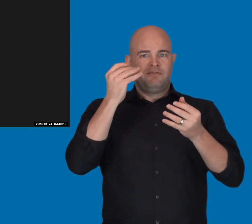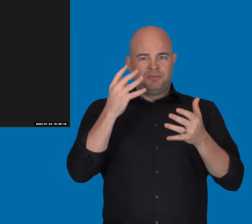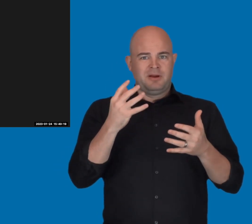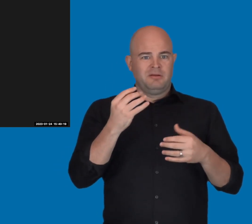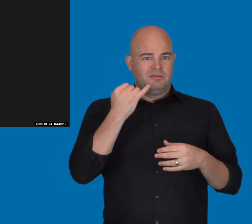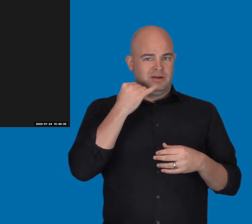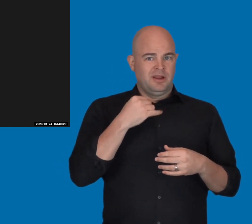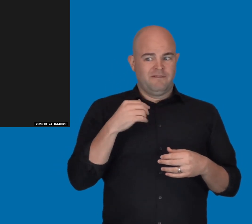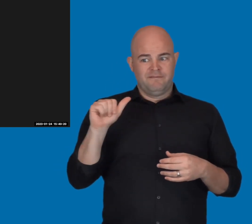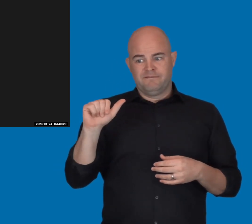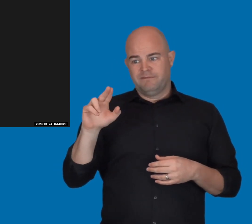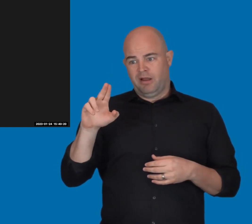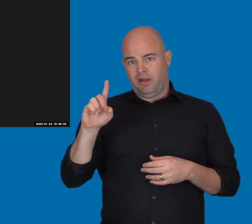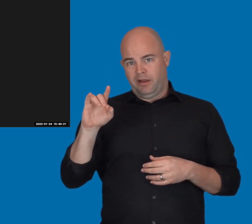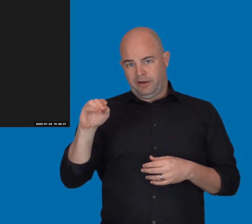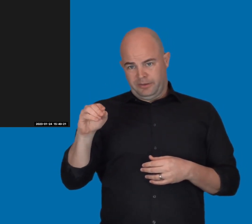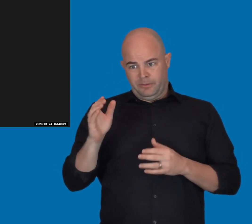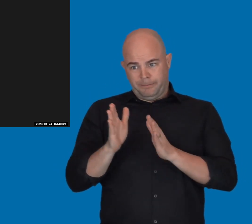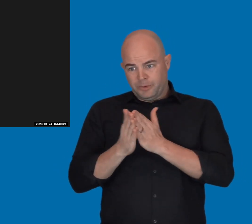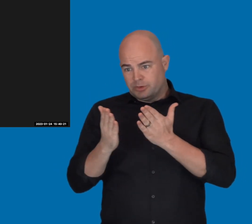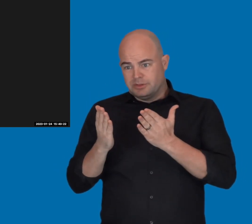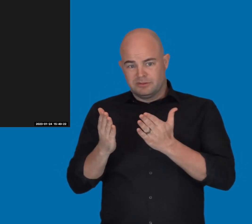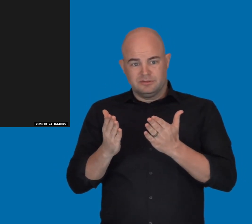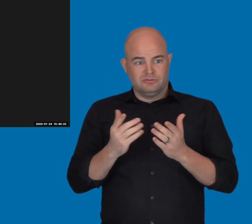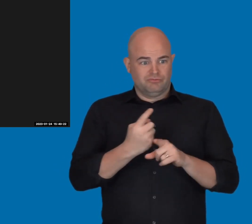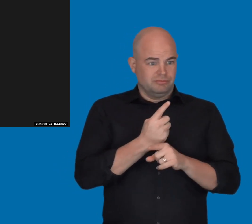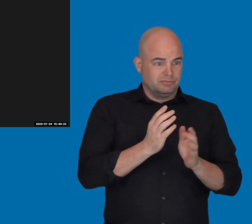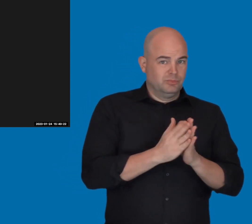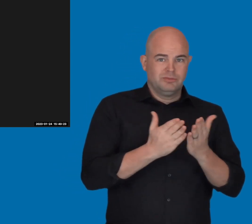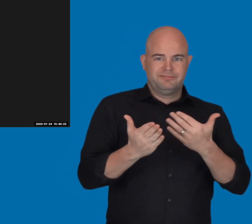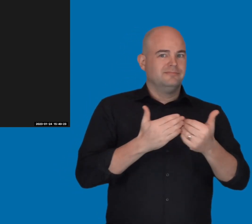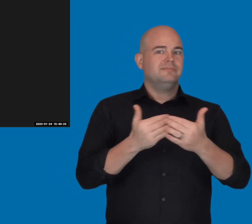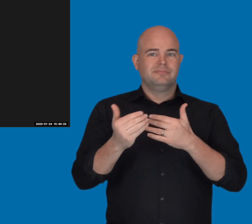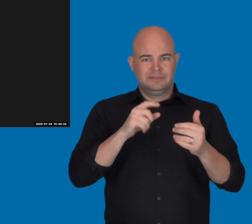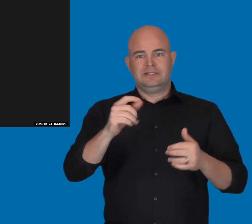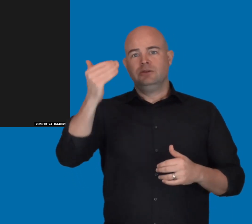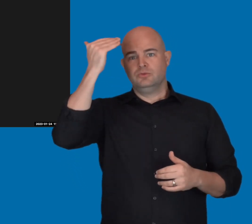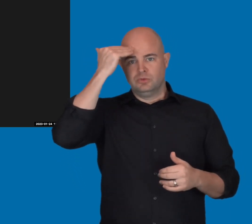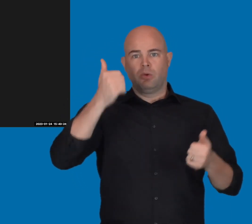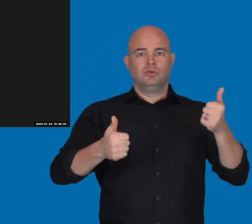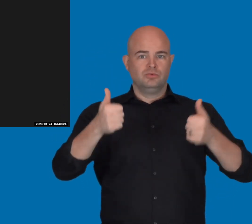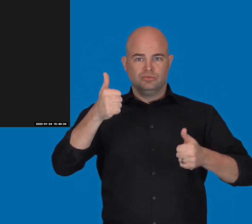that everyone is putting in based on their area of assignment on campus, but also a little bit more